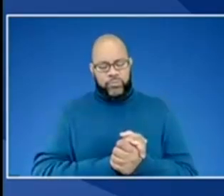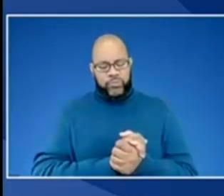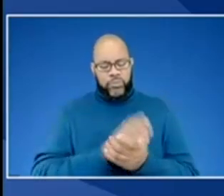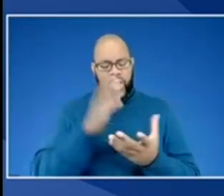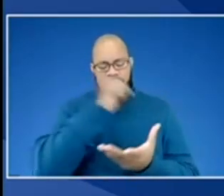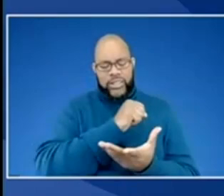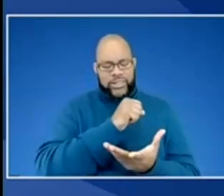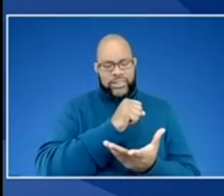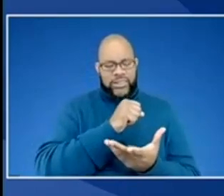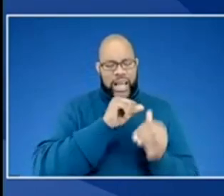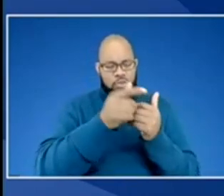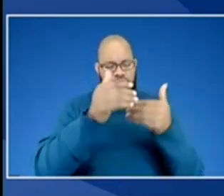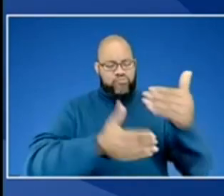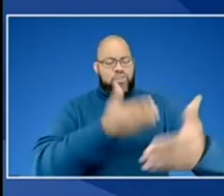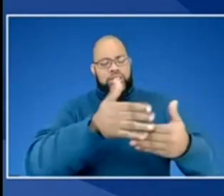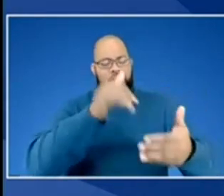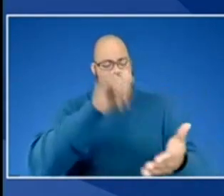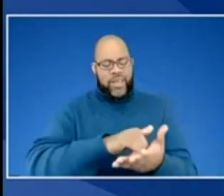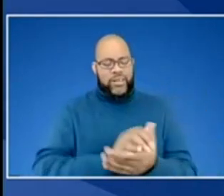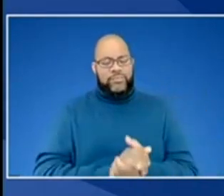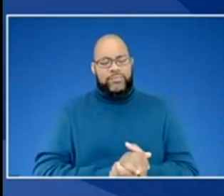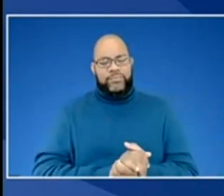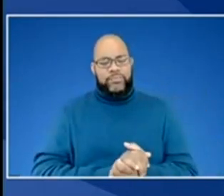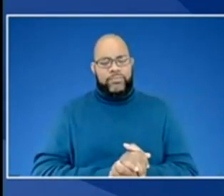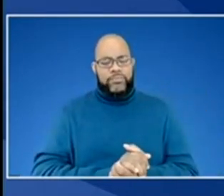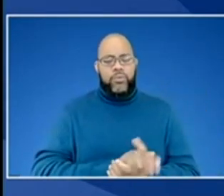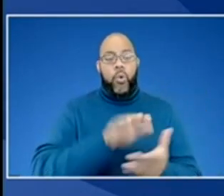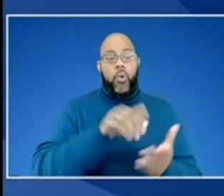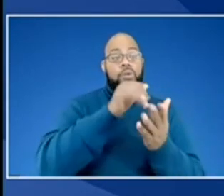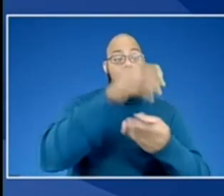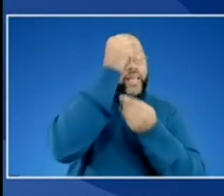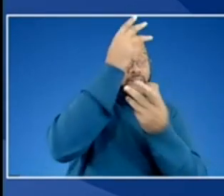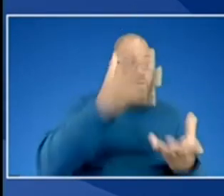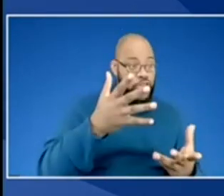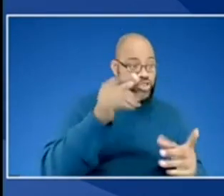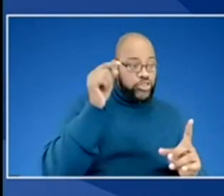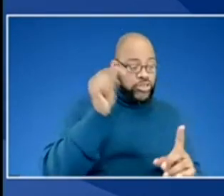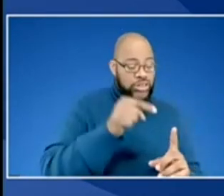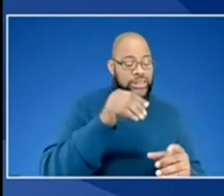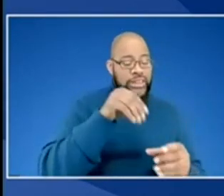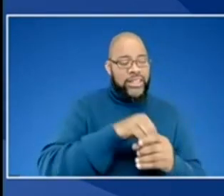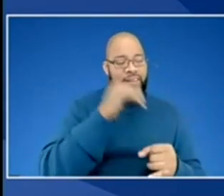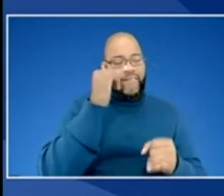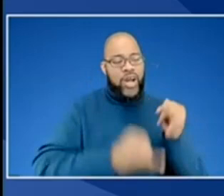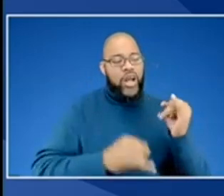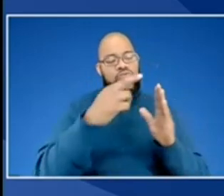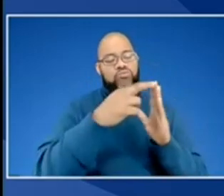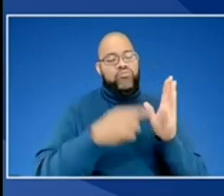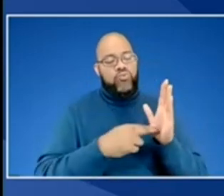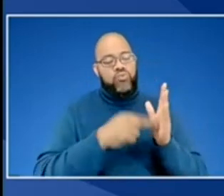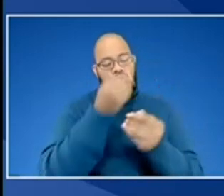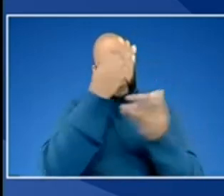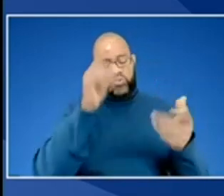how you process this? All that information is in the final rule, the notice to the final rule that was